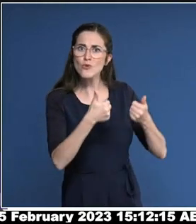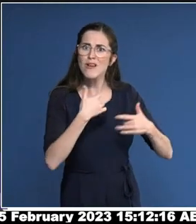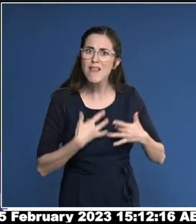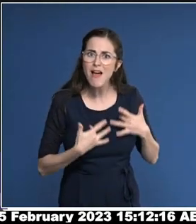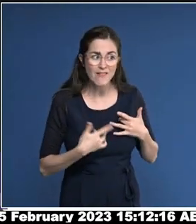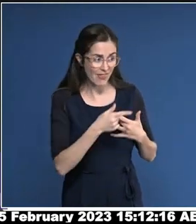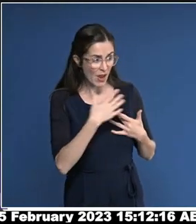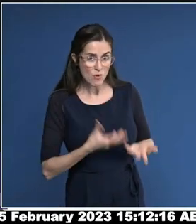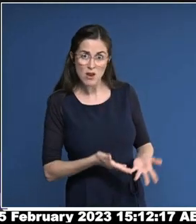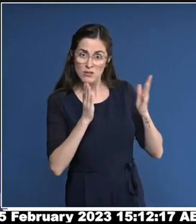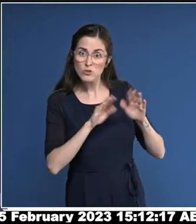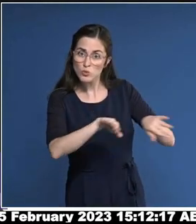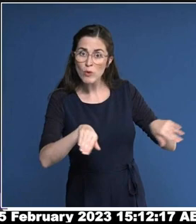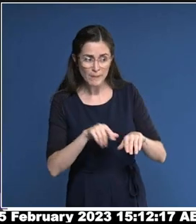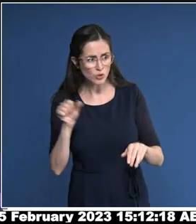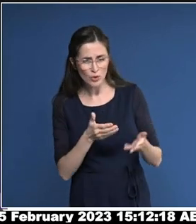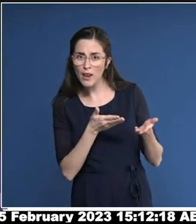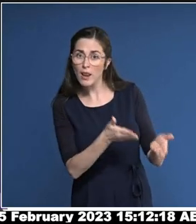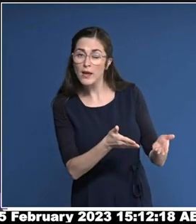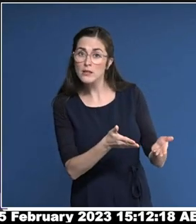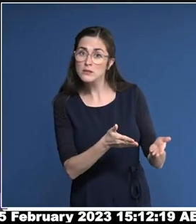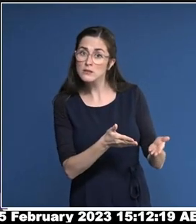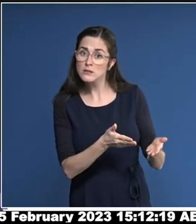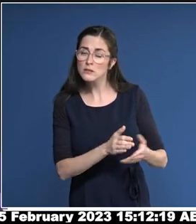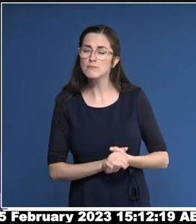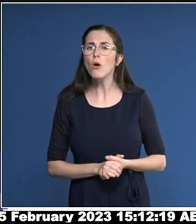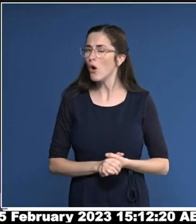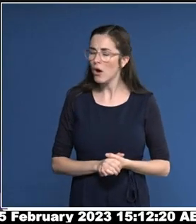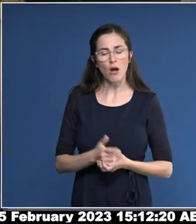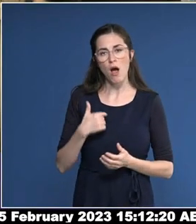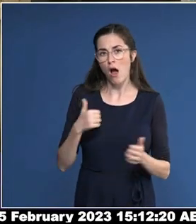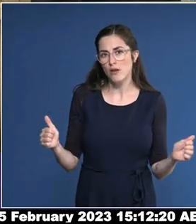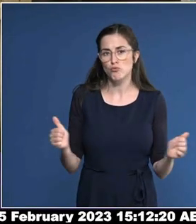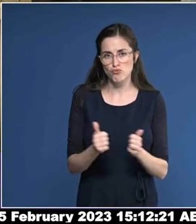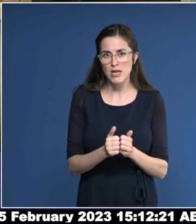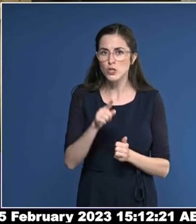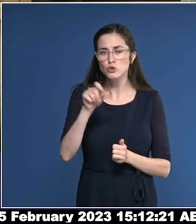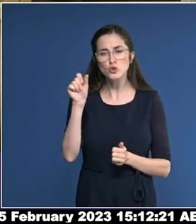Do you have a response - do you want to respond to that? No, I completely agree with that. I completely agree with that.